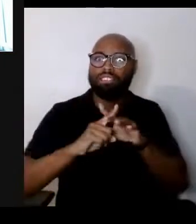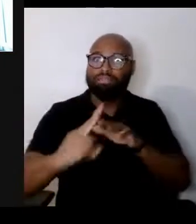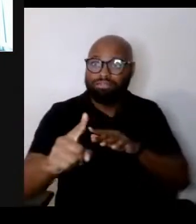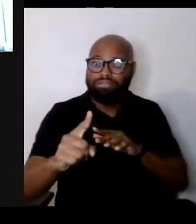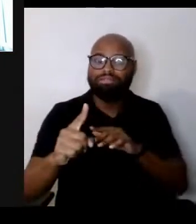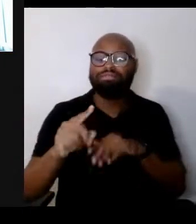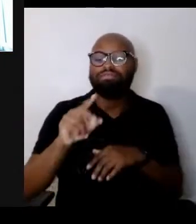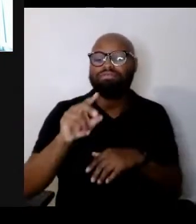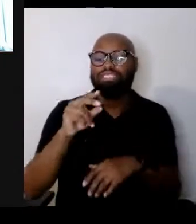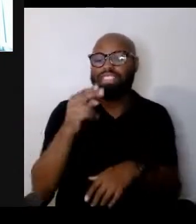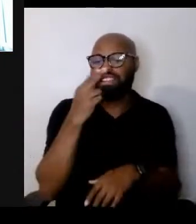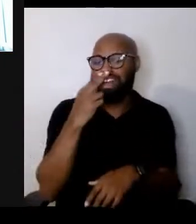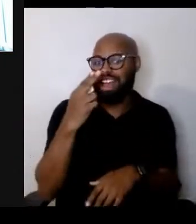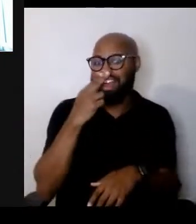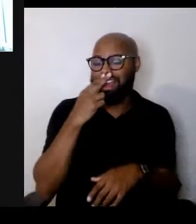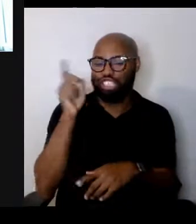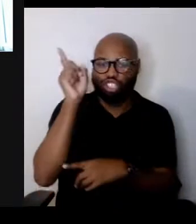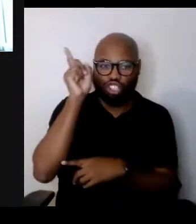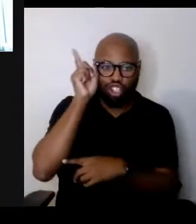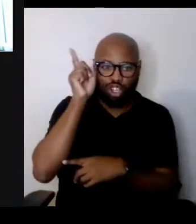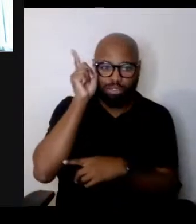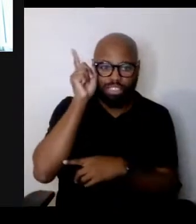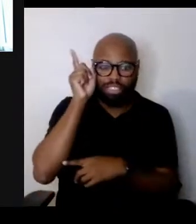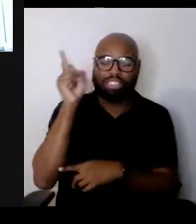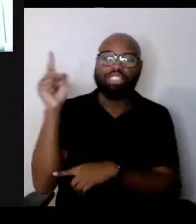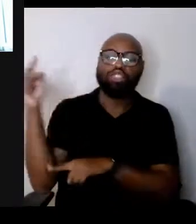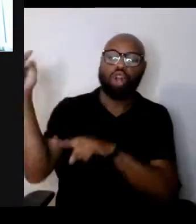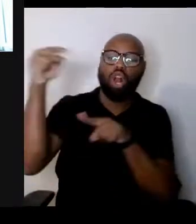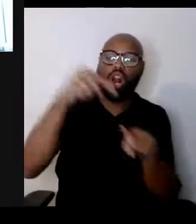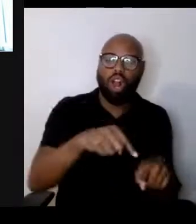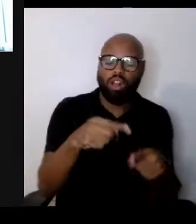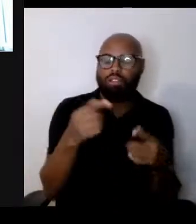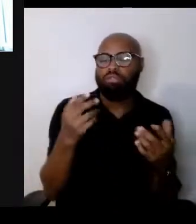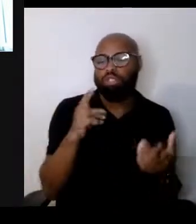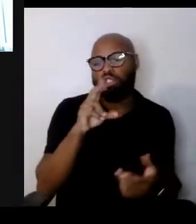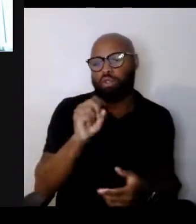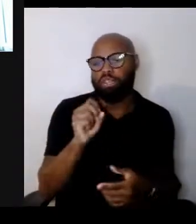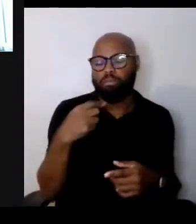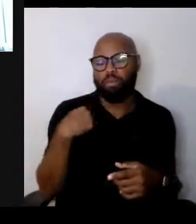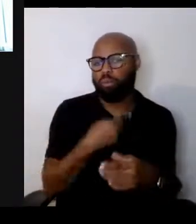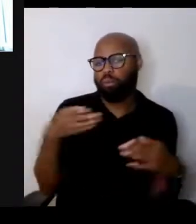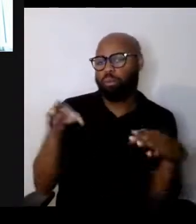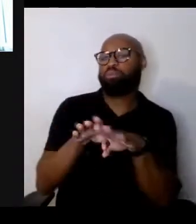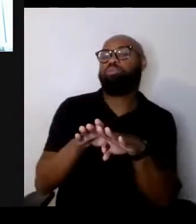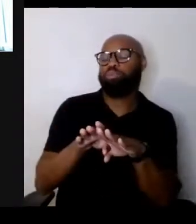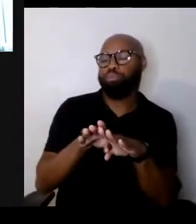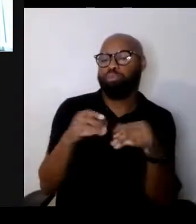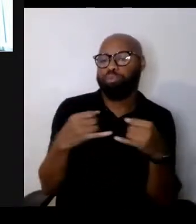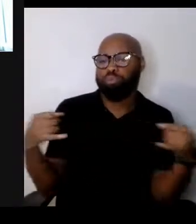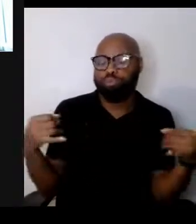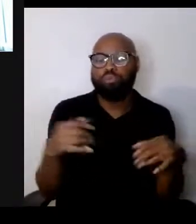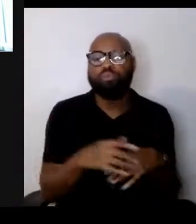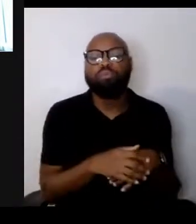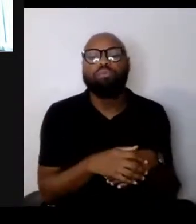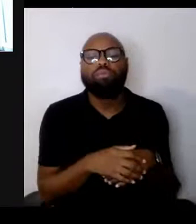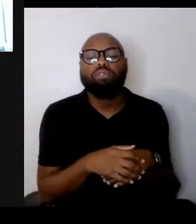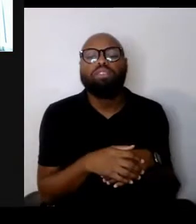And it's really important I think the conversation that the film is lifting up,